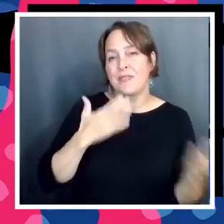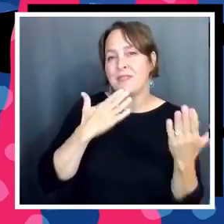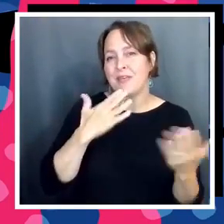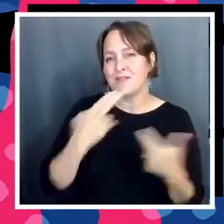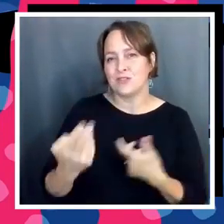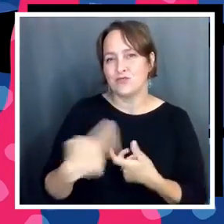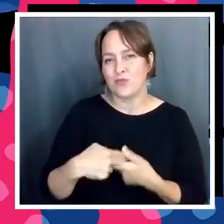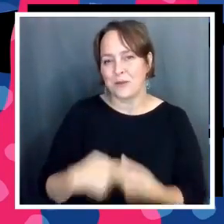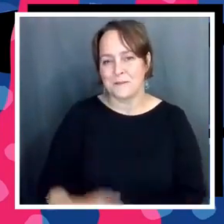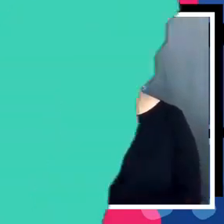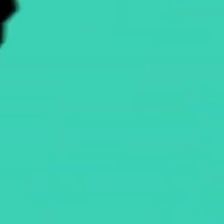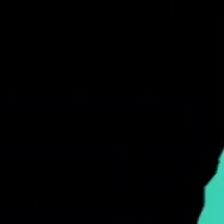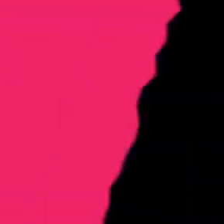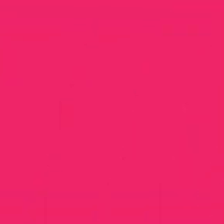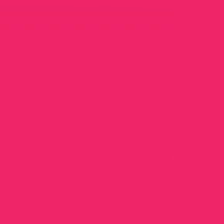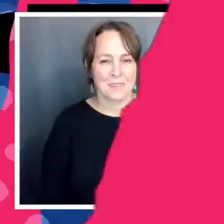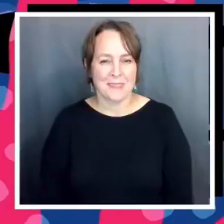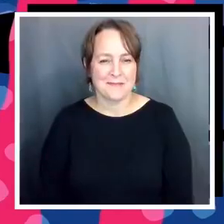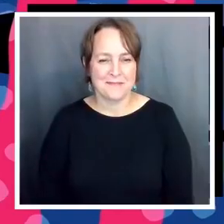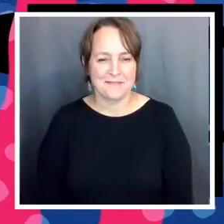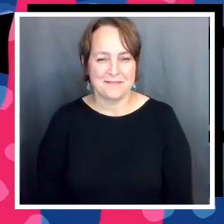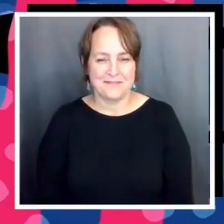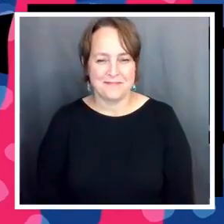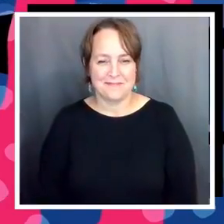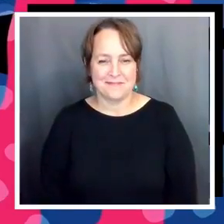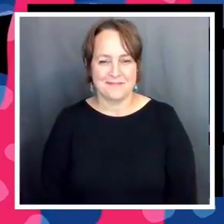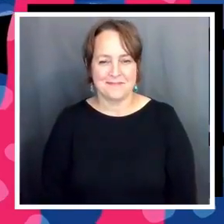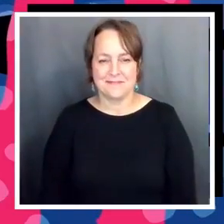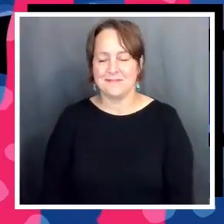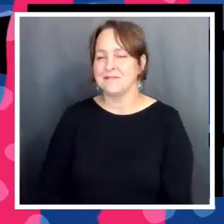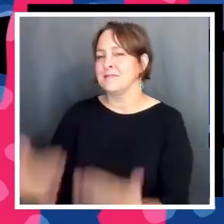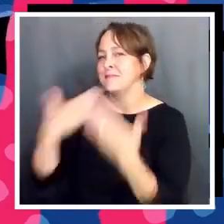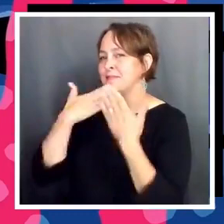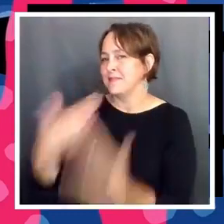STAR OF STRUCTURAL CHANGE, ECONOMIC FAIRNESS, SUPPORTING